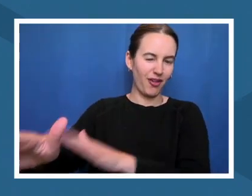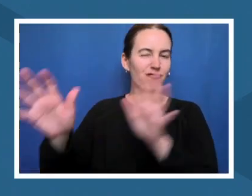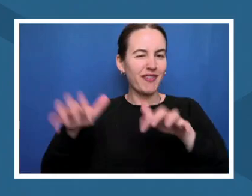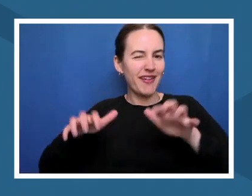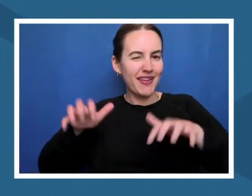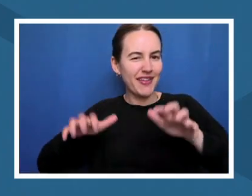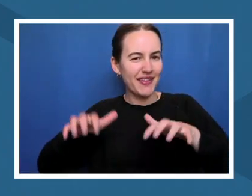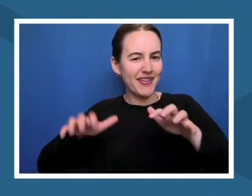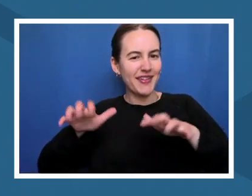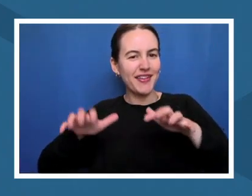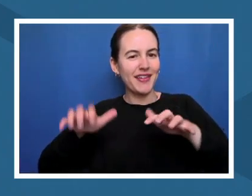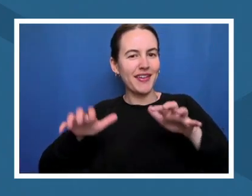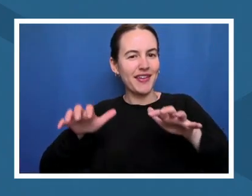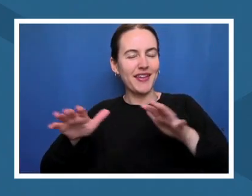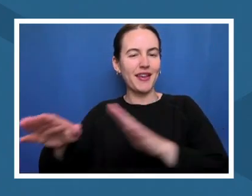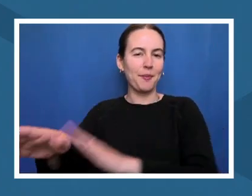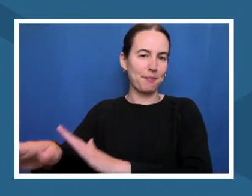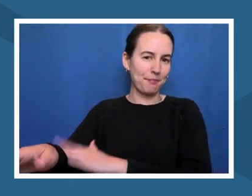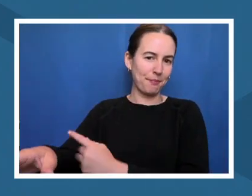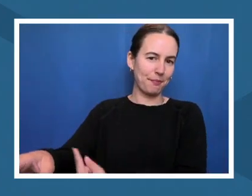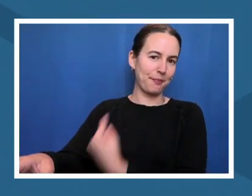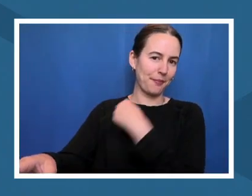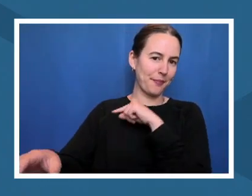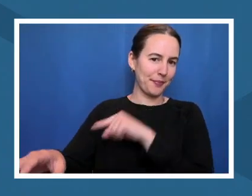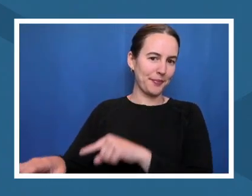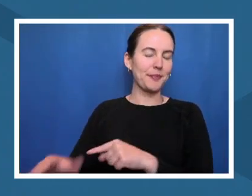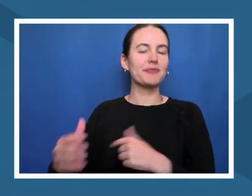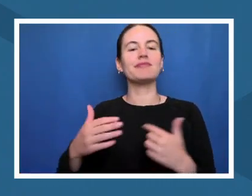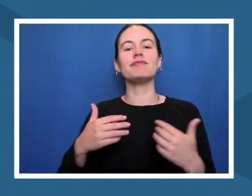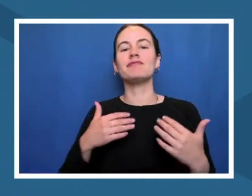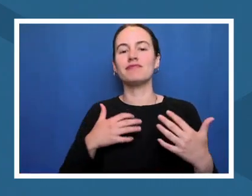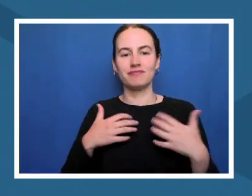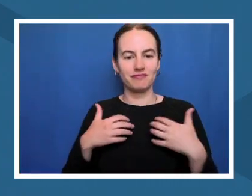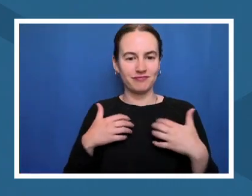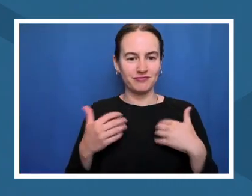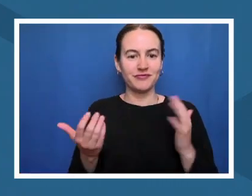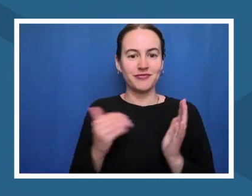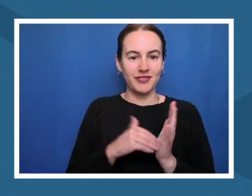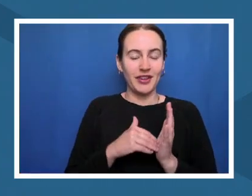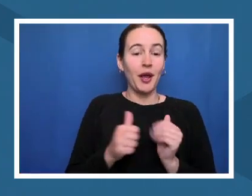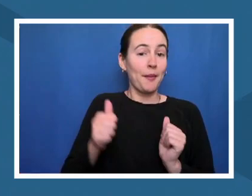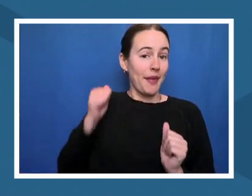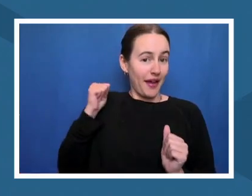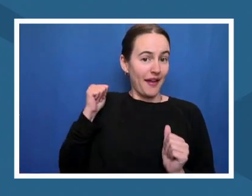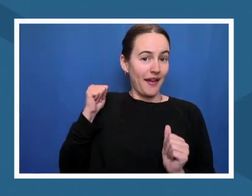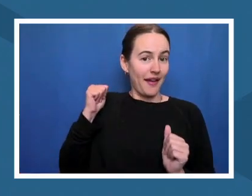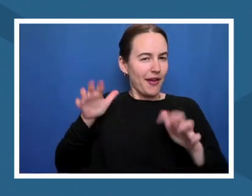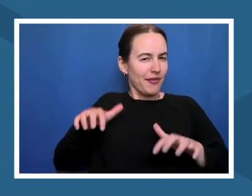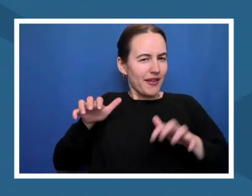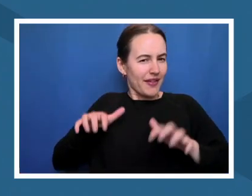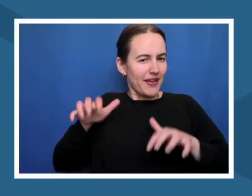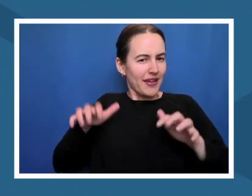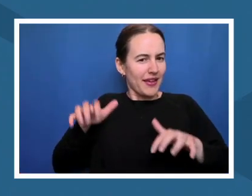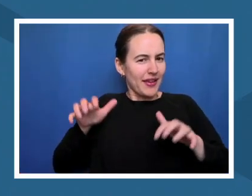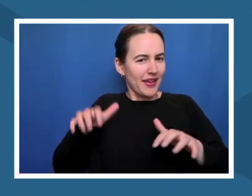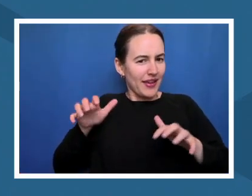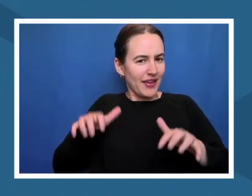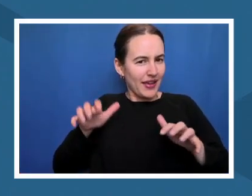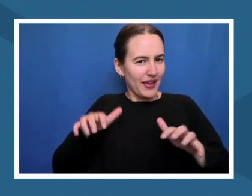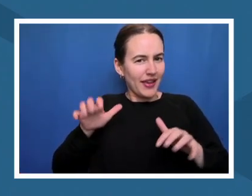up the arm back to your chest heavy rain drops on your back